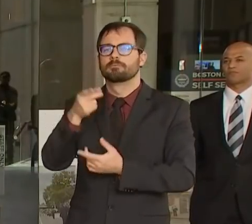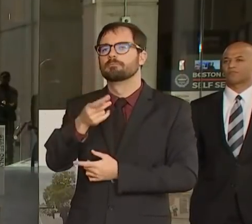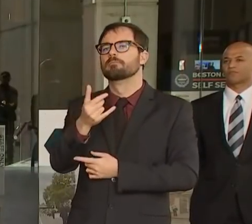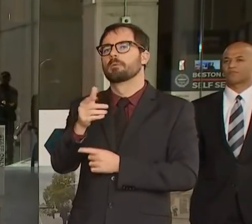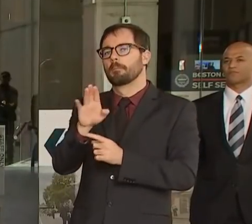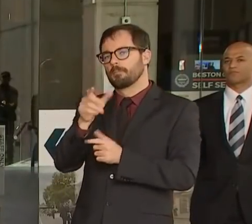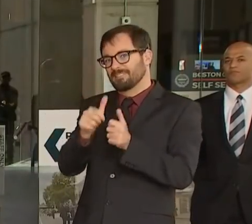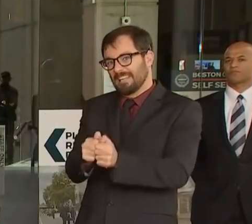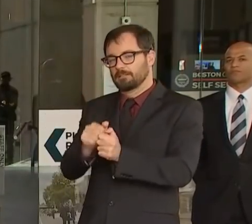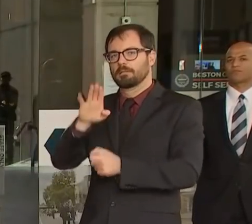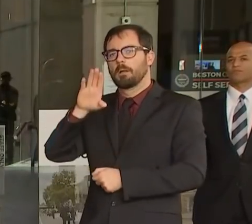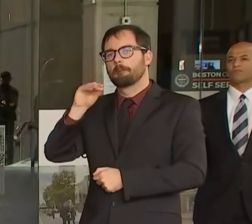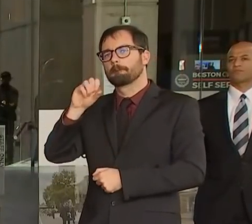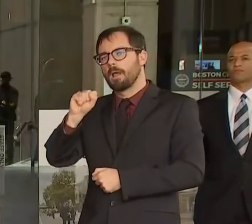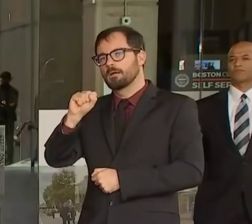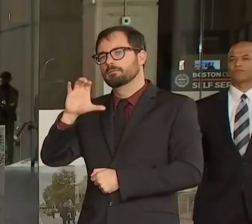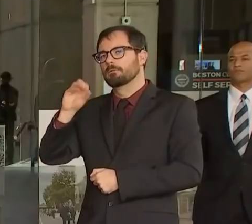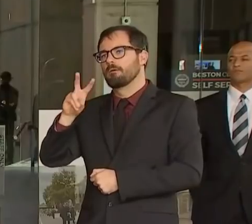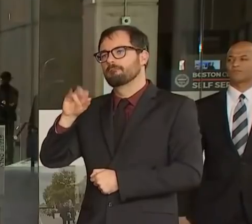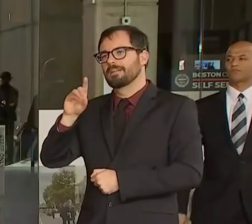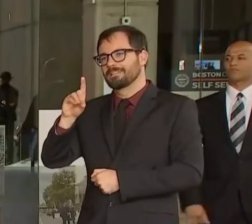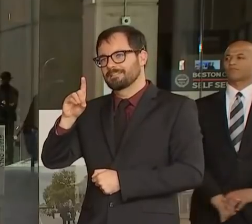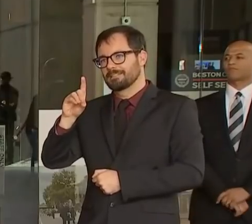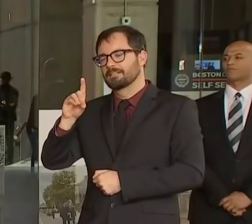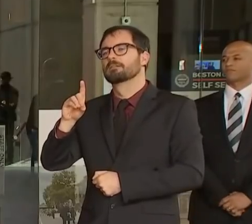TYPE IN THE WORD BEOS COV ID.